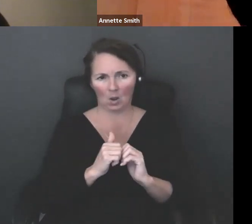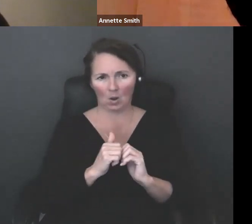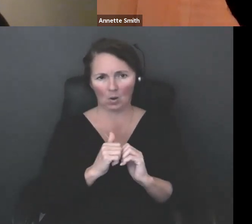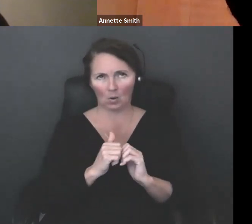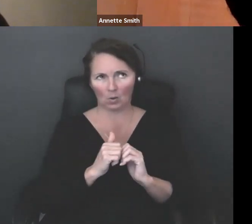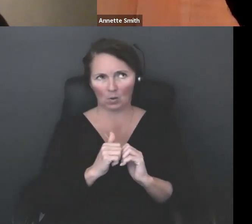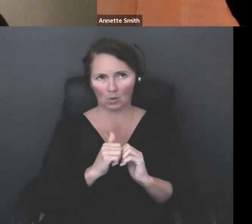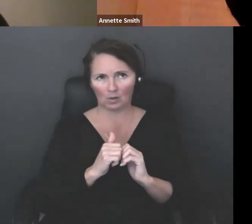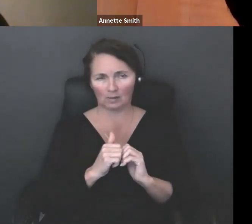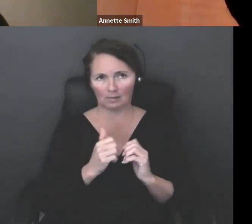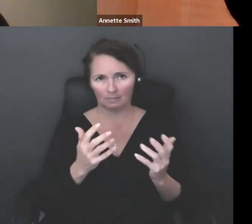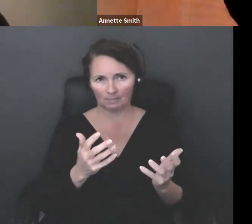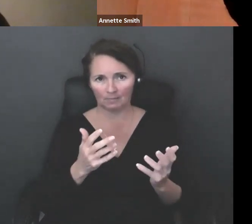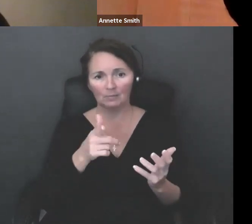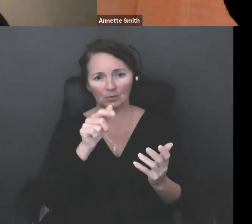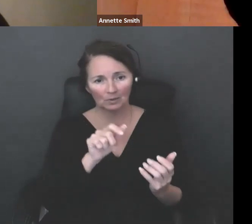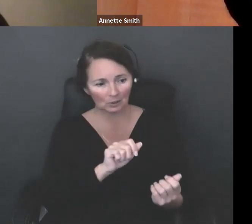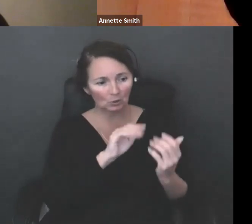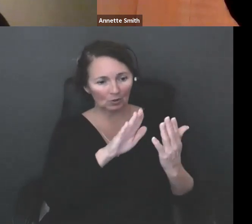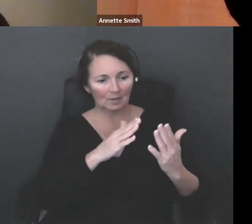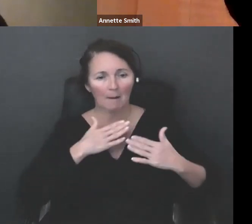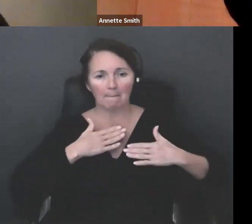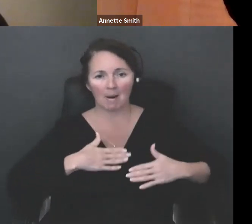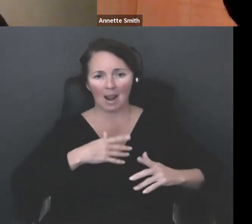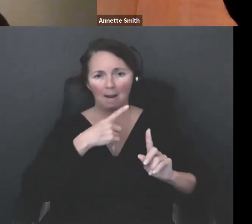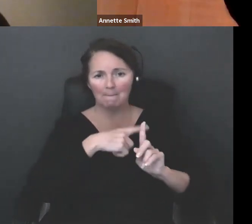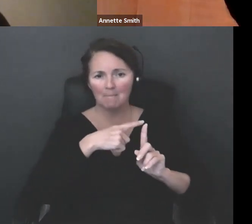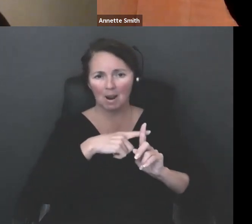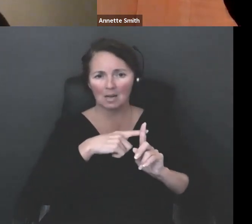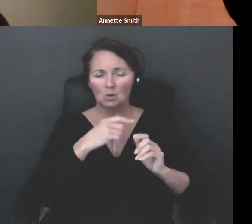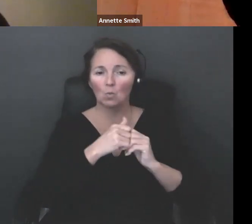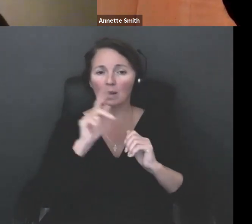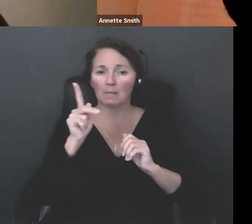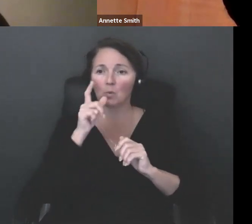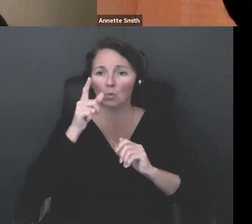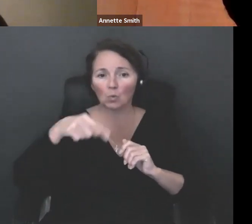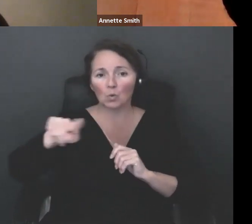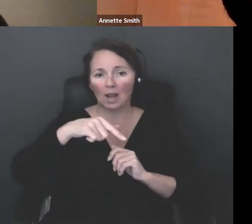great. And actually I do have a question like how do -- how can to put